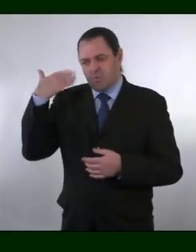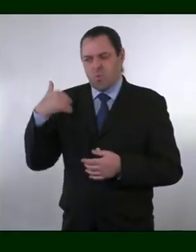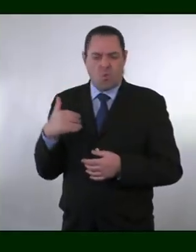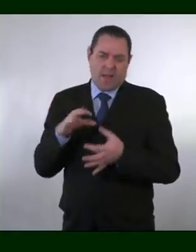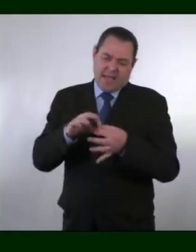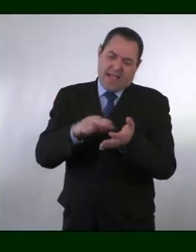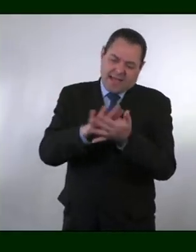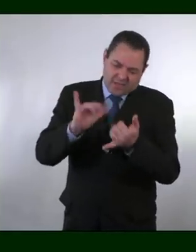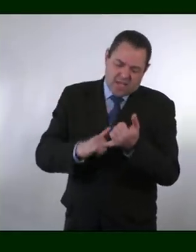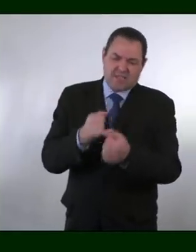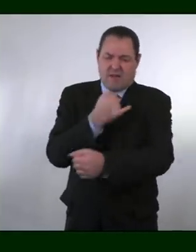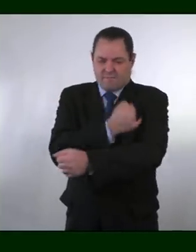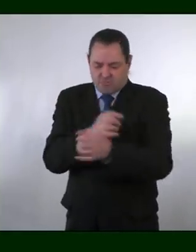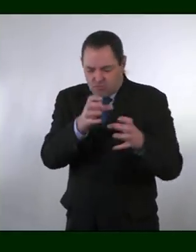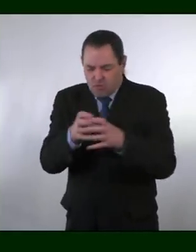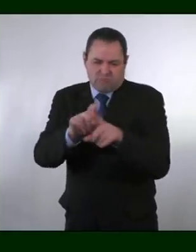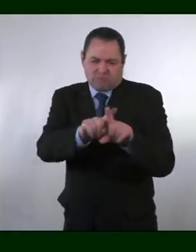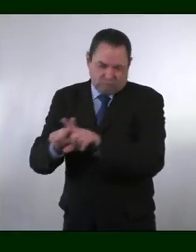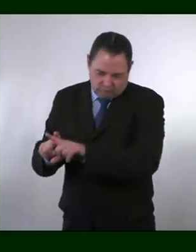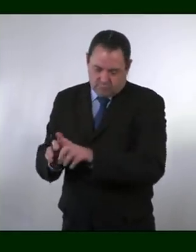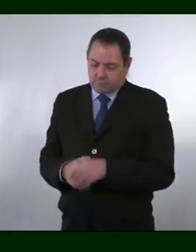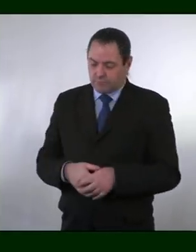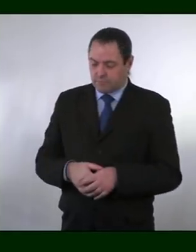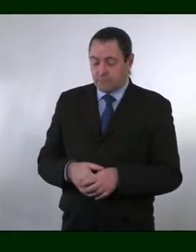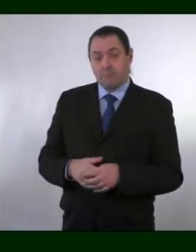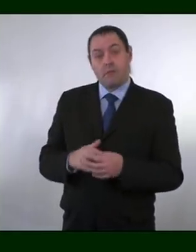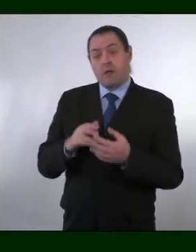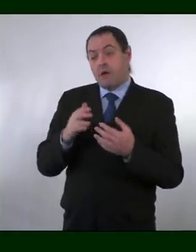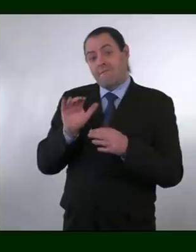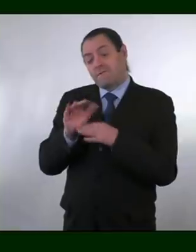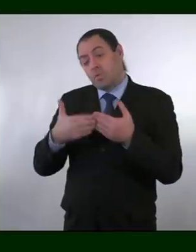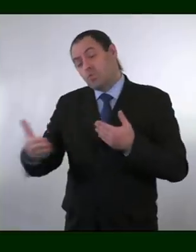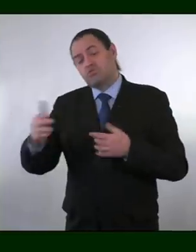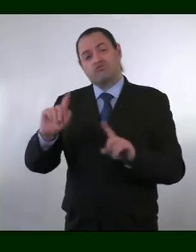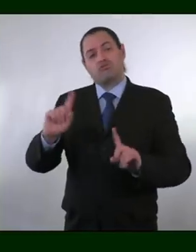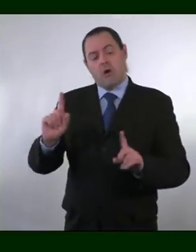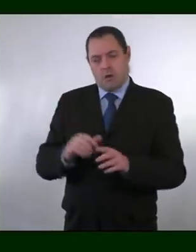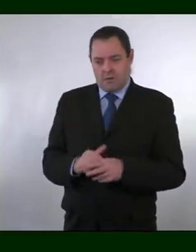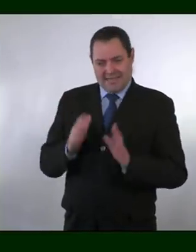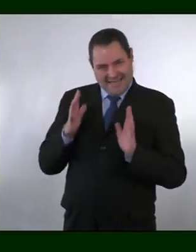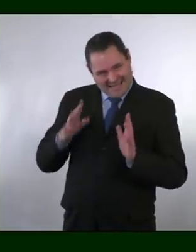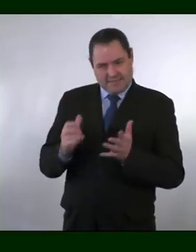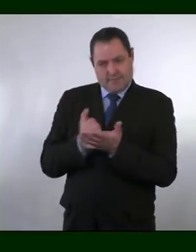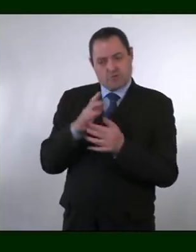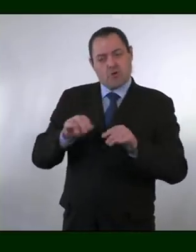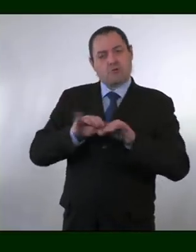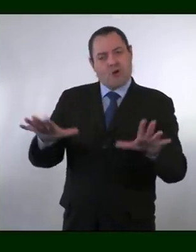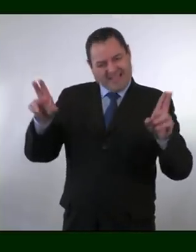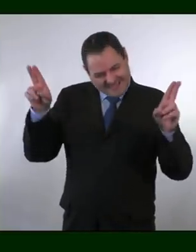vulnerable groups of all kinds. The way forward now is to keep the virus under control, to